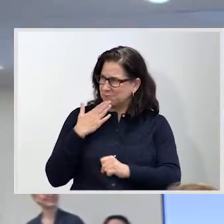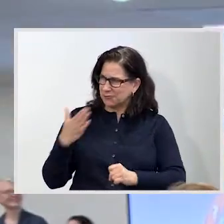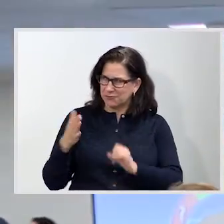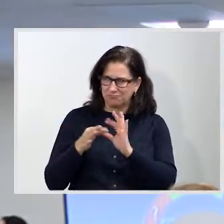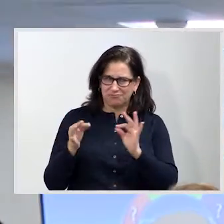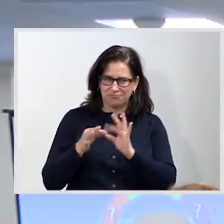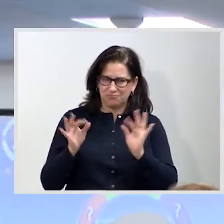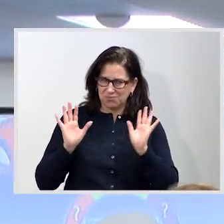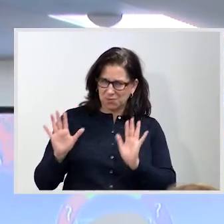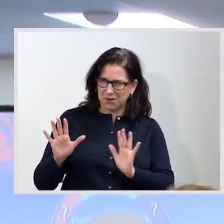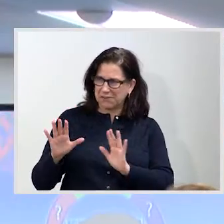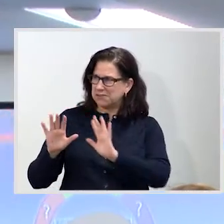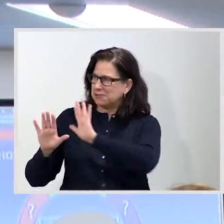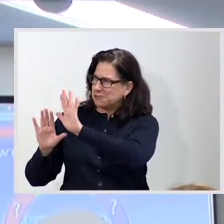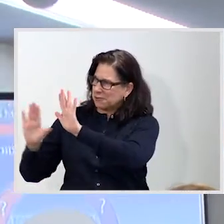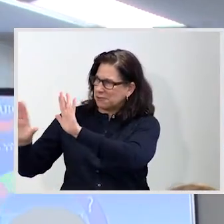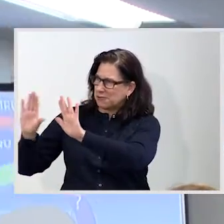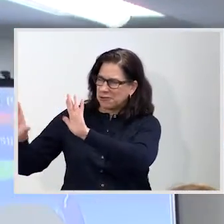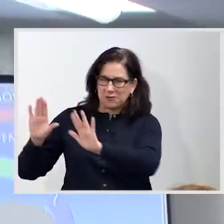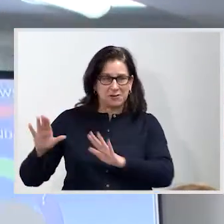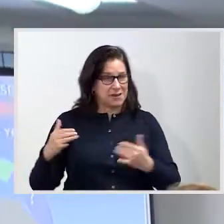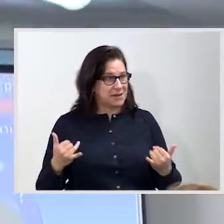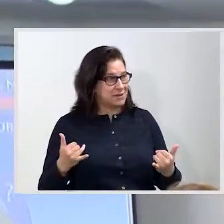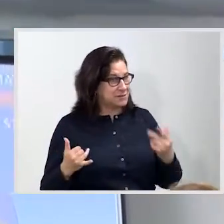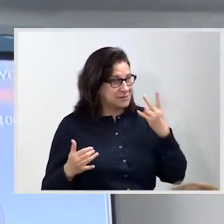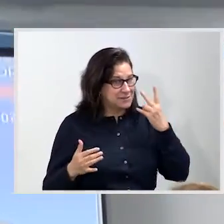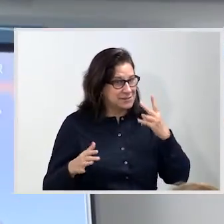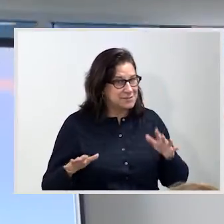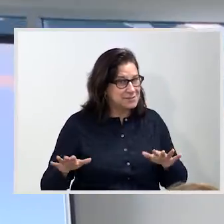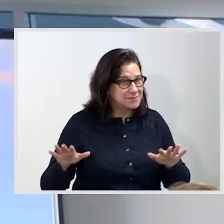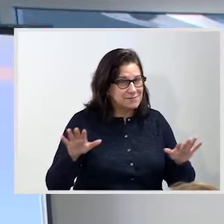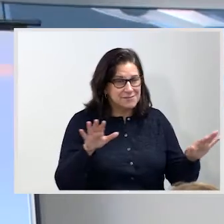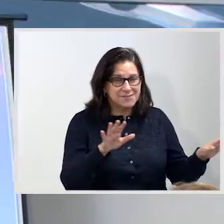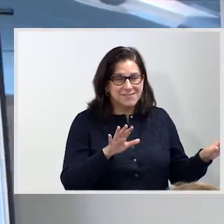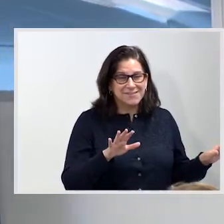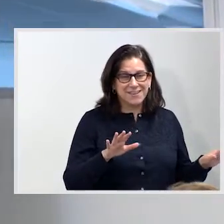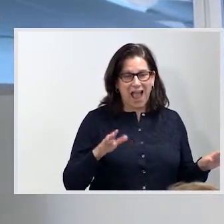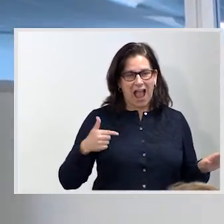FOLKS CAN MAKE. I'M JOHN FALCICCHIO, I'M MAYOR BOWSER'S CHIEF OF STAFF. AND NOW WE'RE GOING TO MOVE ON